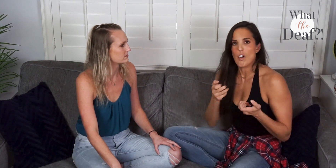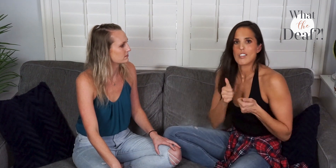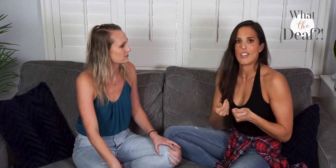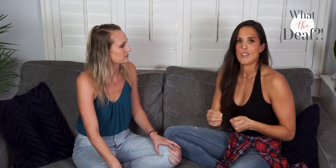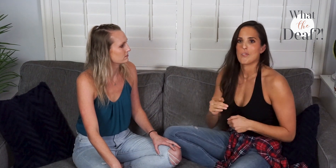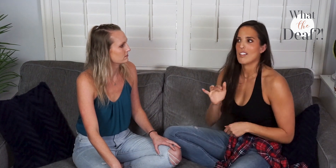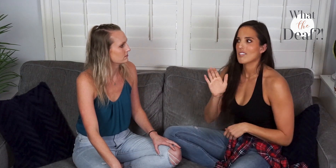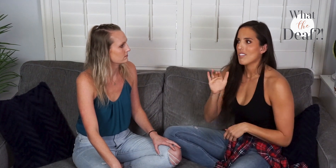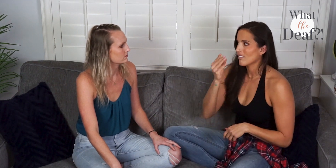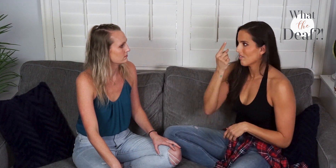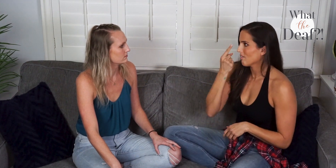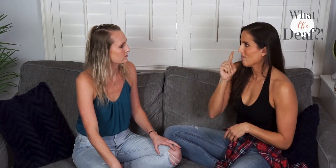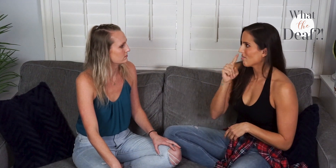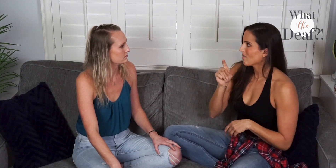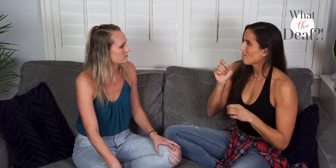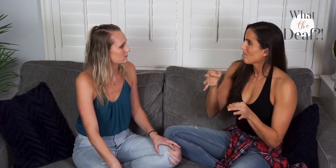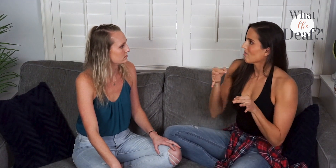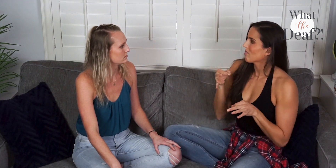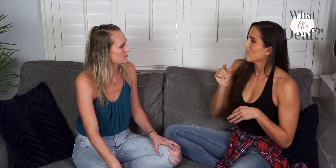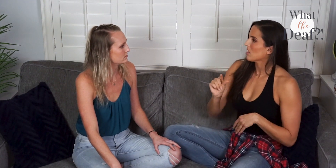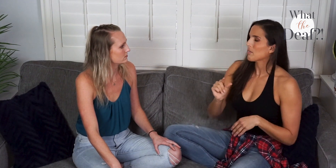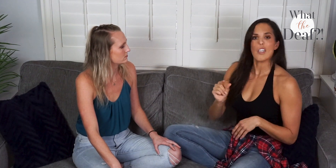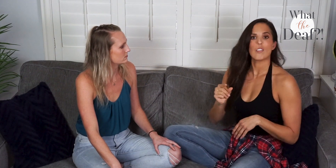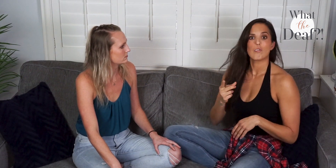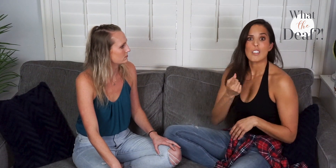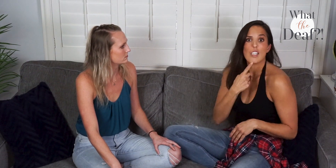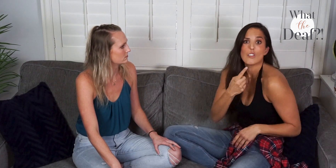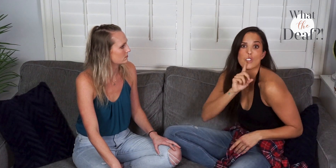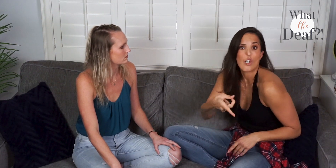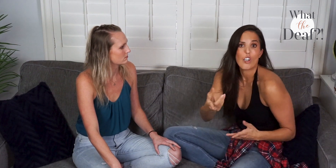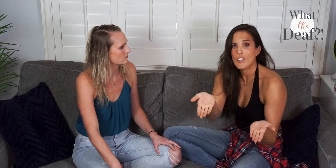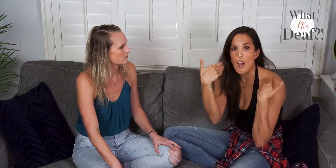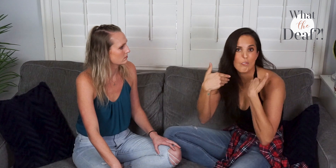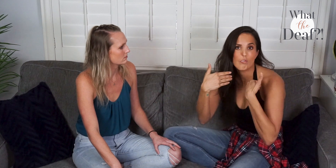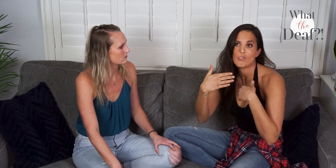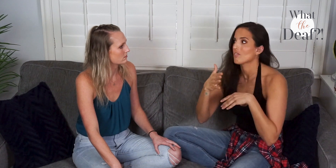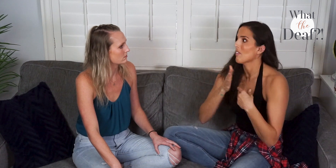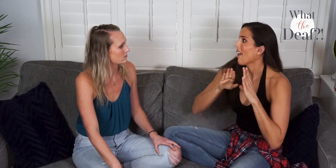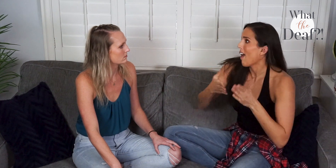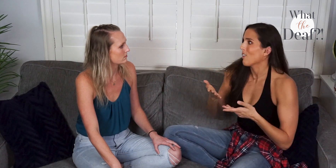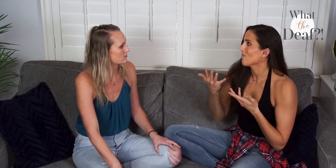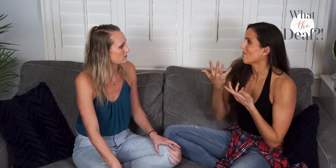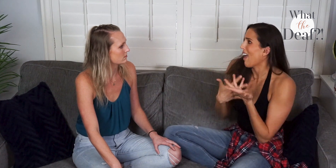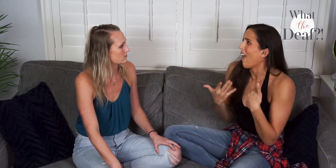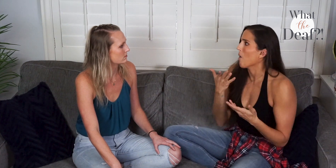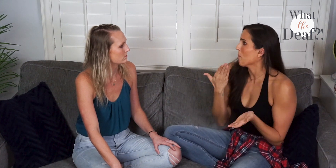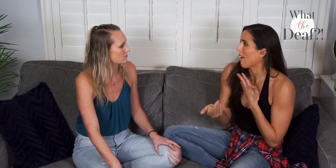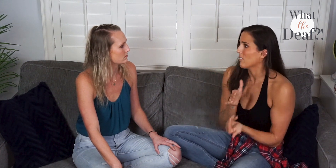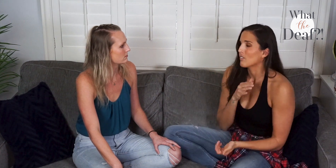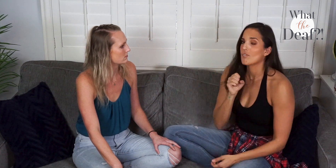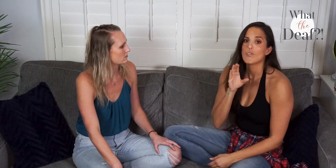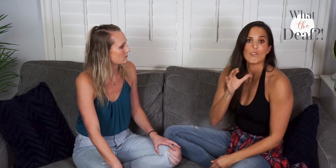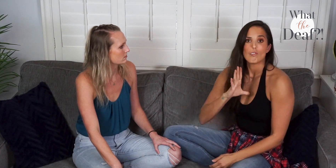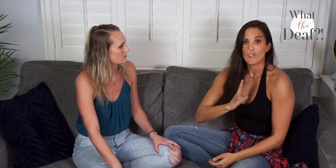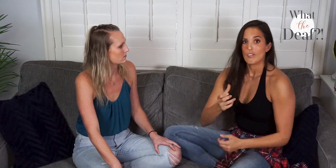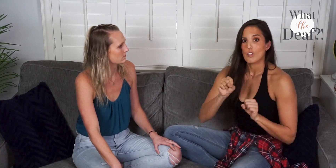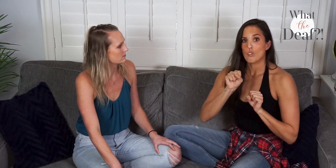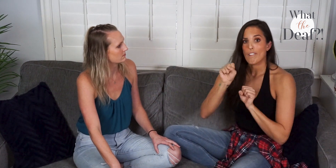But something was telling me to go ahead and text him, "Do you mind pushing back the time?" And he said, "Sure, like come over to my house and let's hang out or whatever."